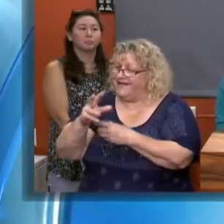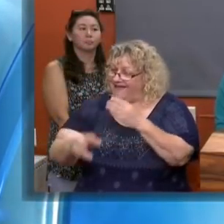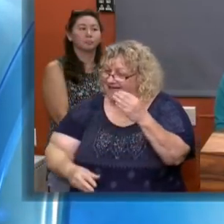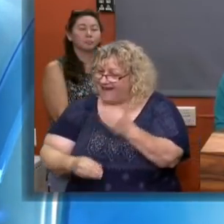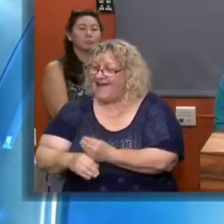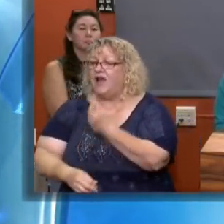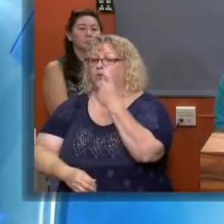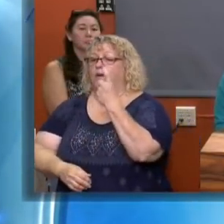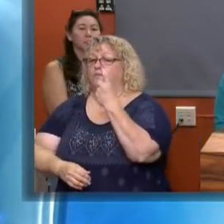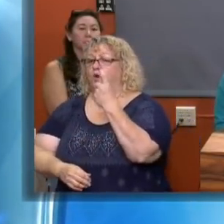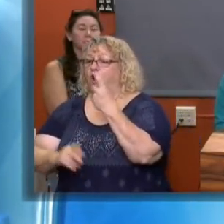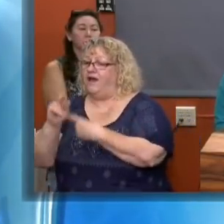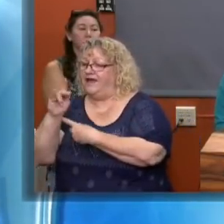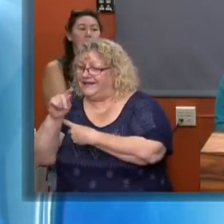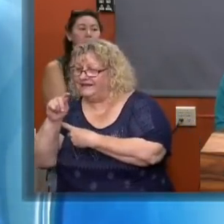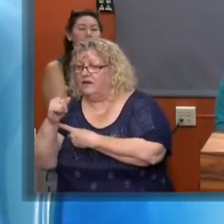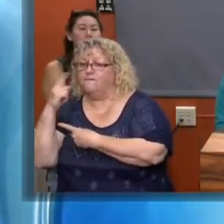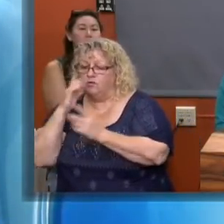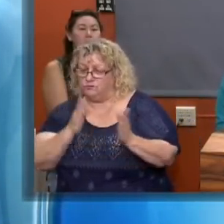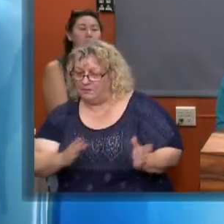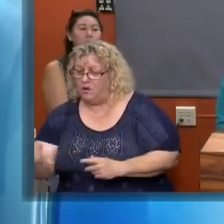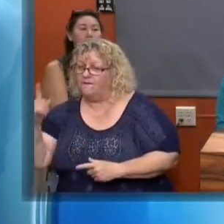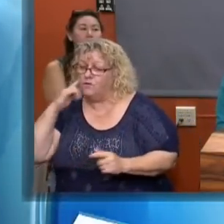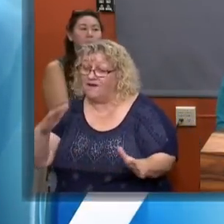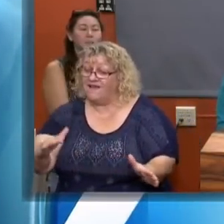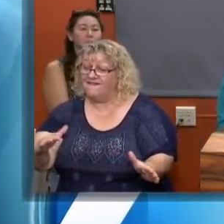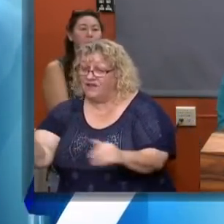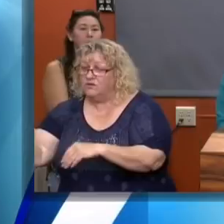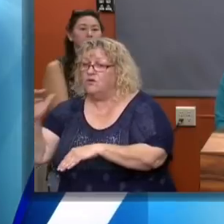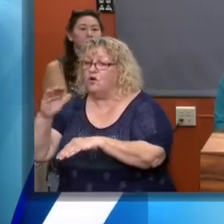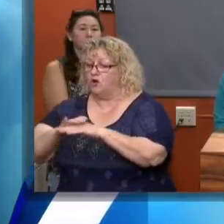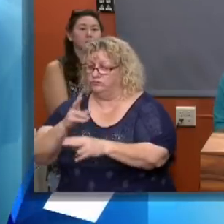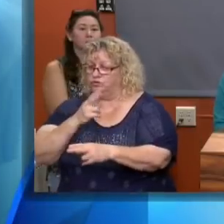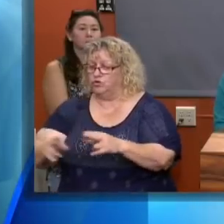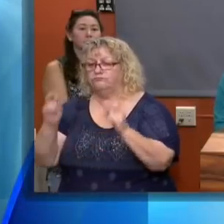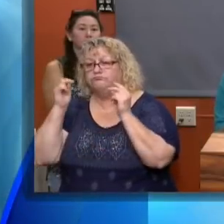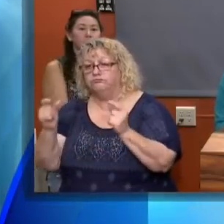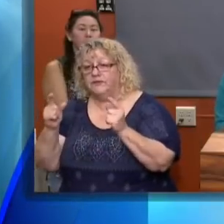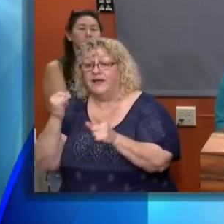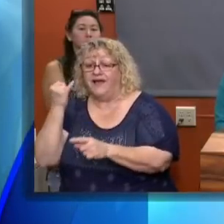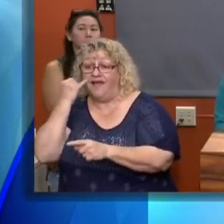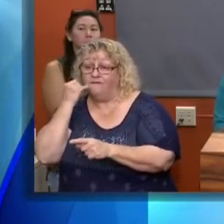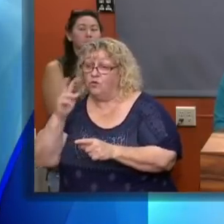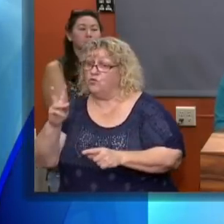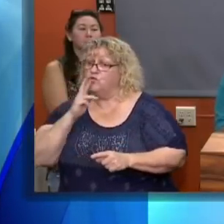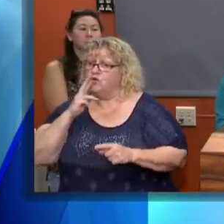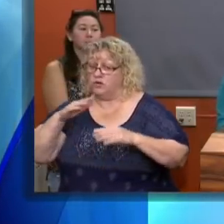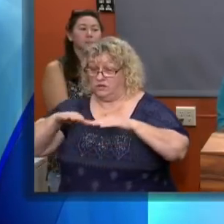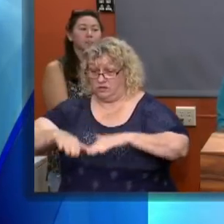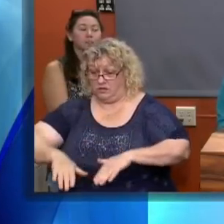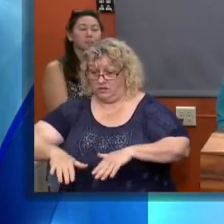THIS POTENTIAL EVACUATION ZONE, AS AT ANOTHER ADD ANOTHER PREPARATION PLAN